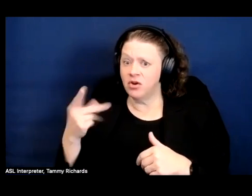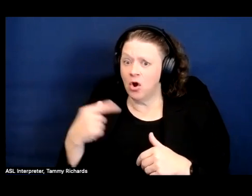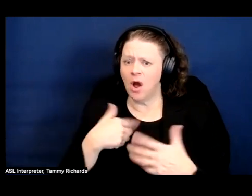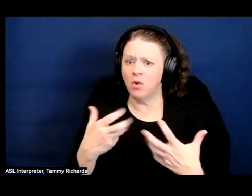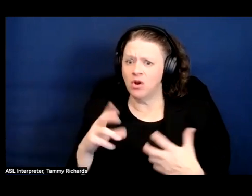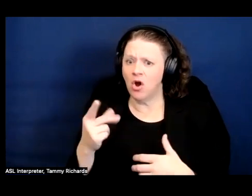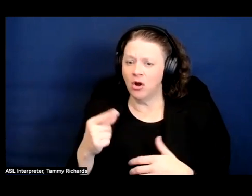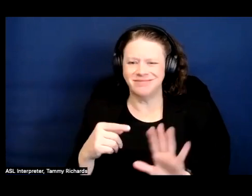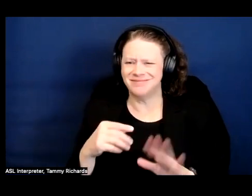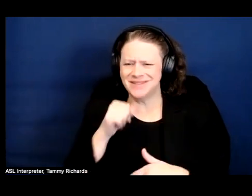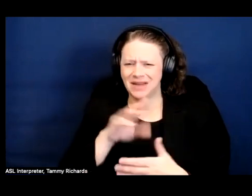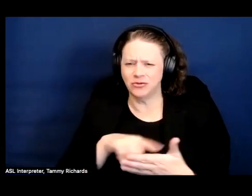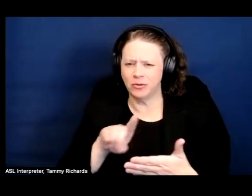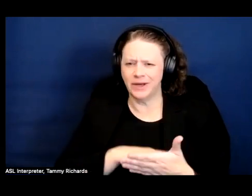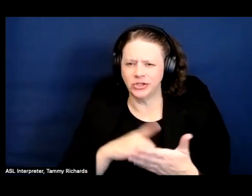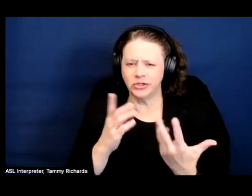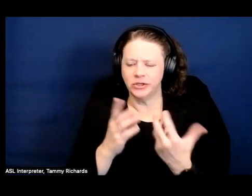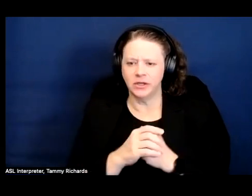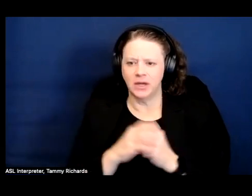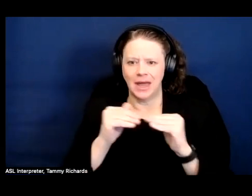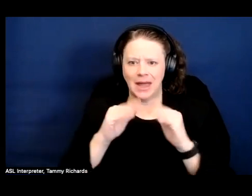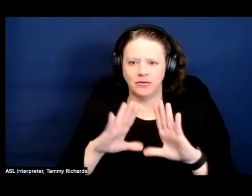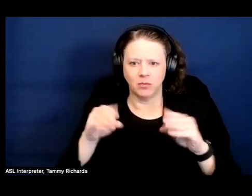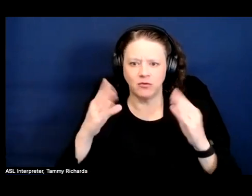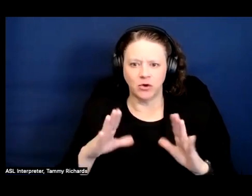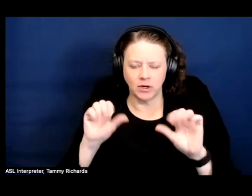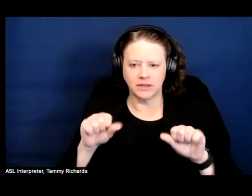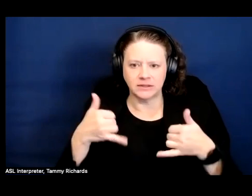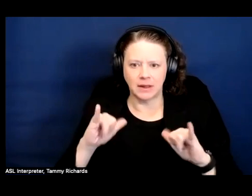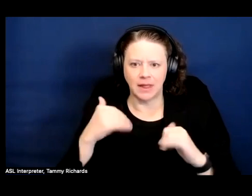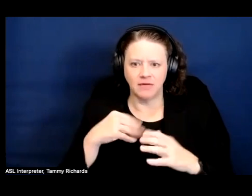And along similar lines, restricting at tenants access to facilities or services on the property,